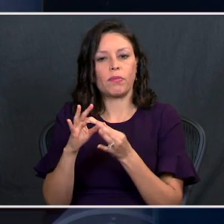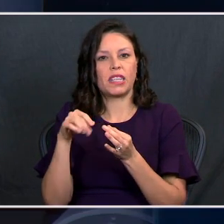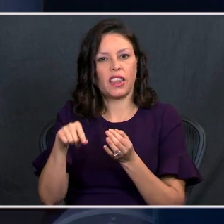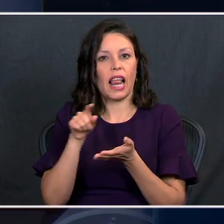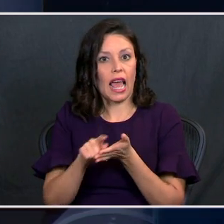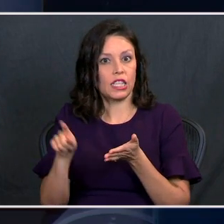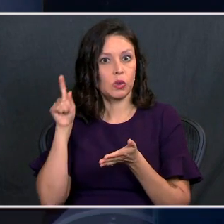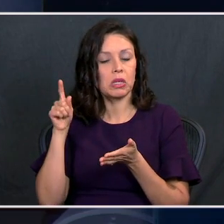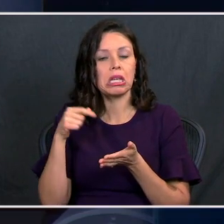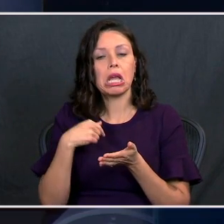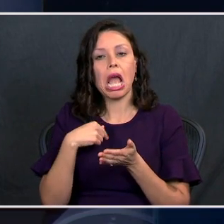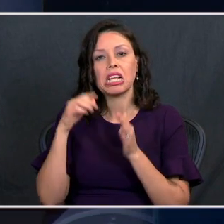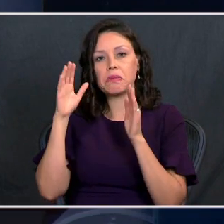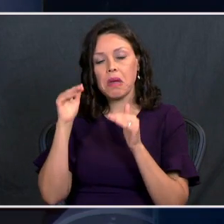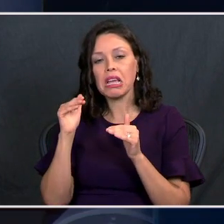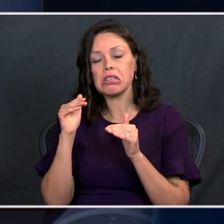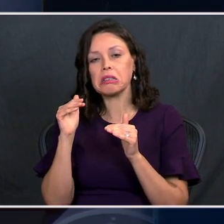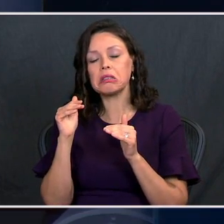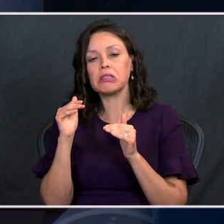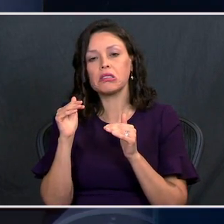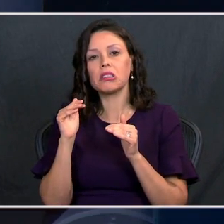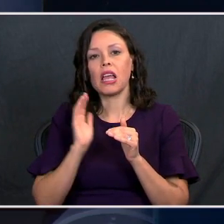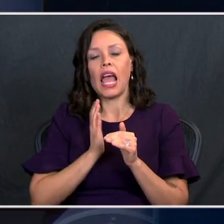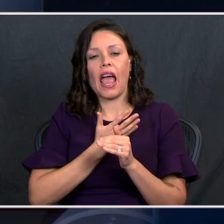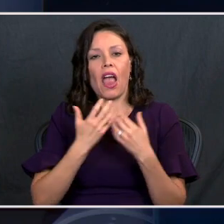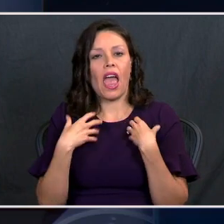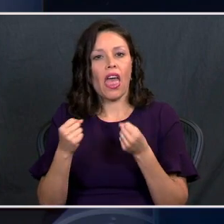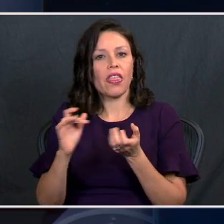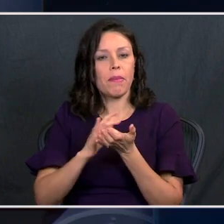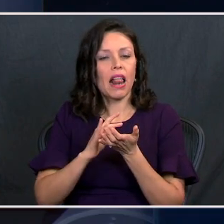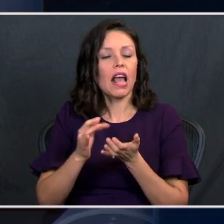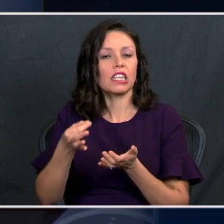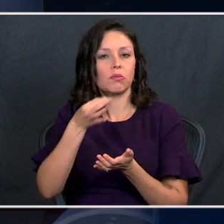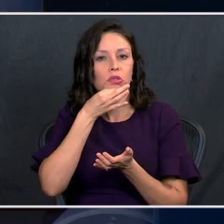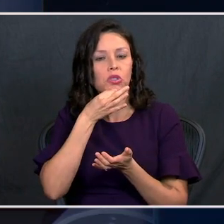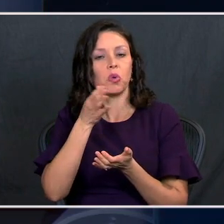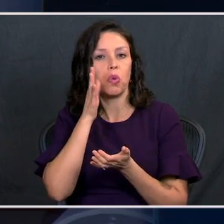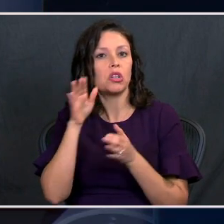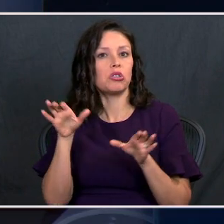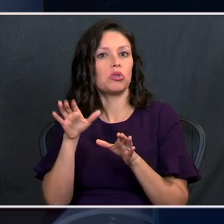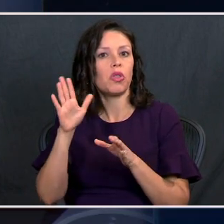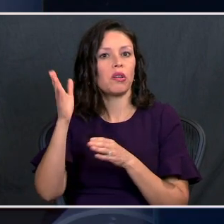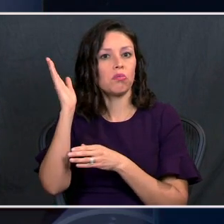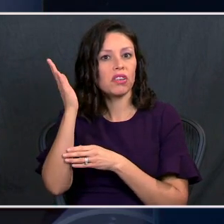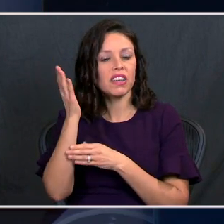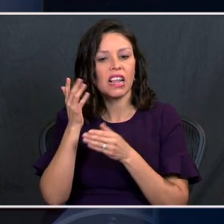and I expect it's something that our health and medical experts, who will be doing a briefing later this week,